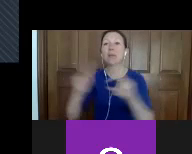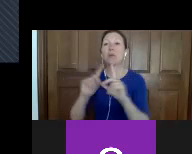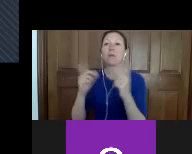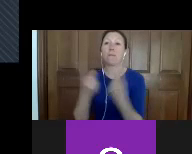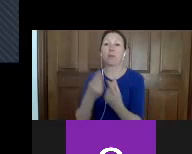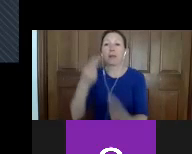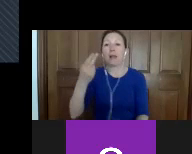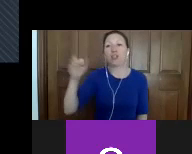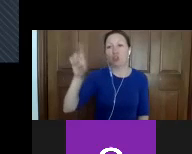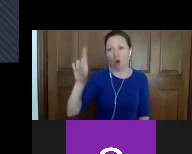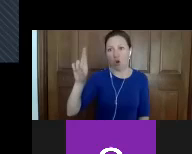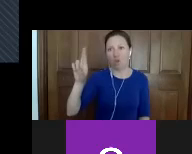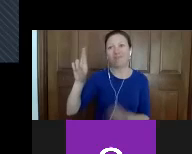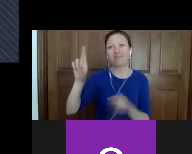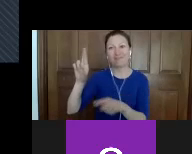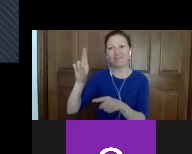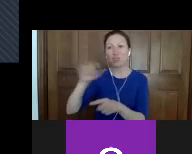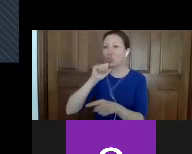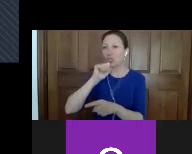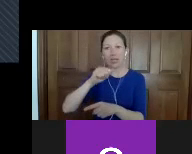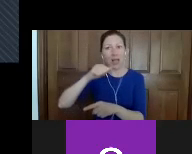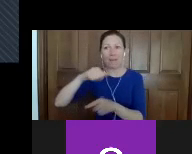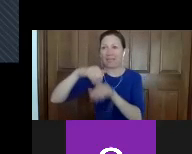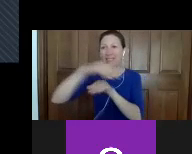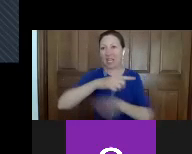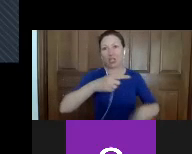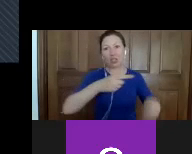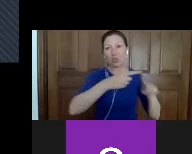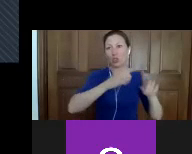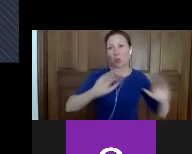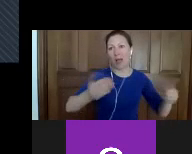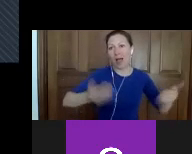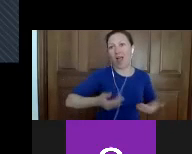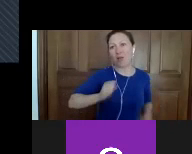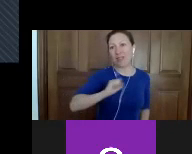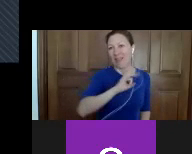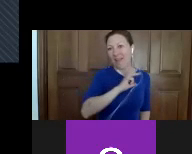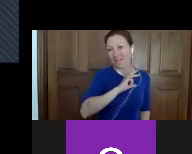In fact, the way it is reported is in pure numbers. So you know, at the end of the year